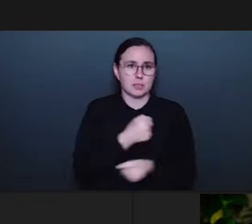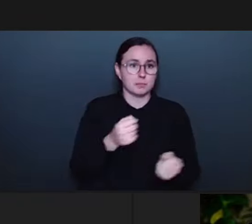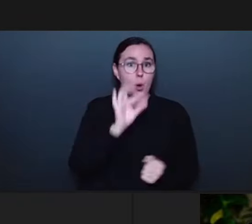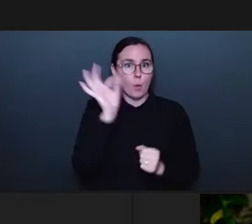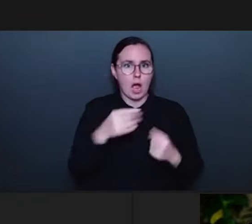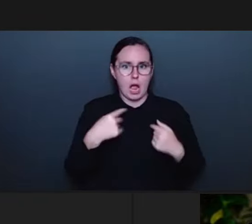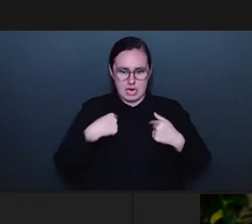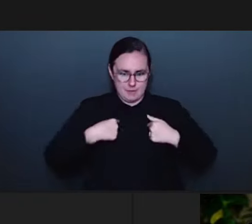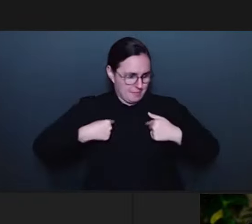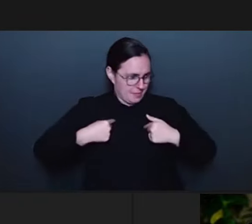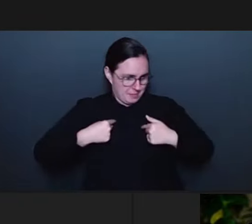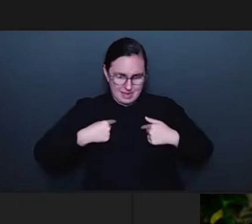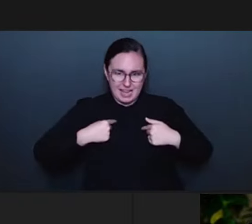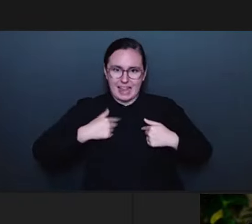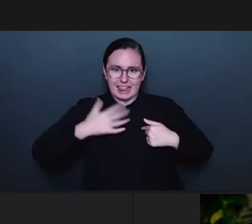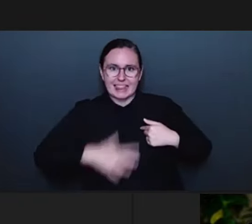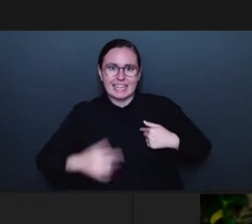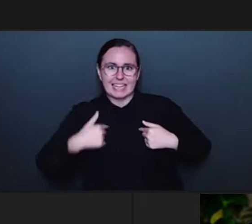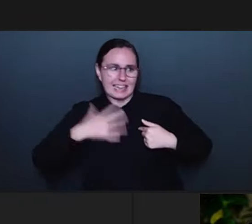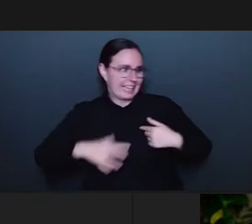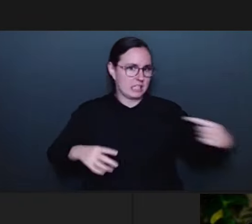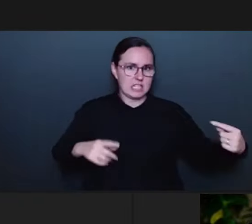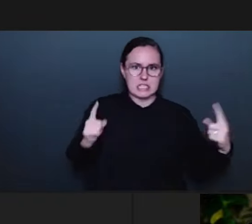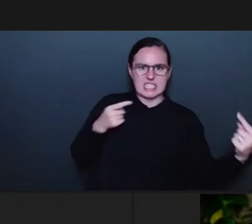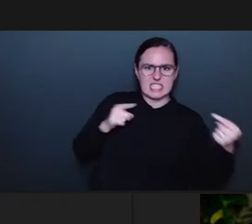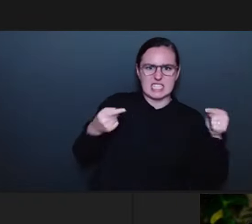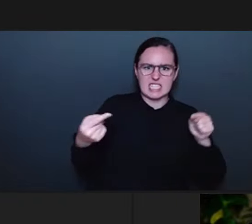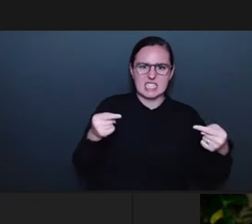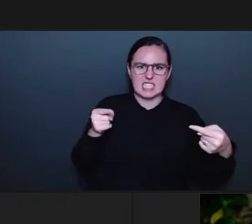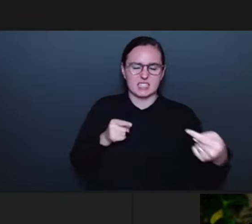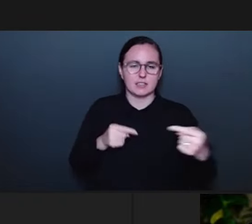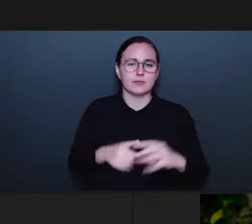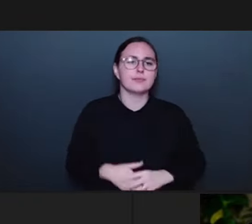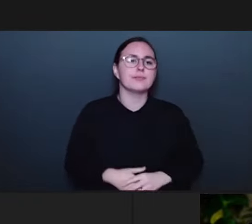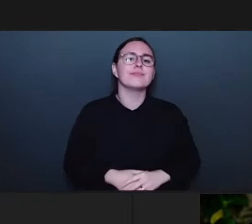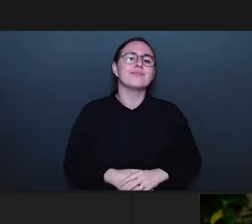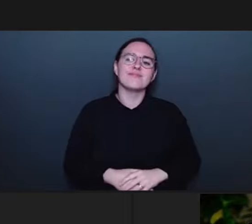Finally, there is something called process legitimacy, which is how decisions are taken